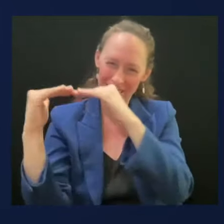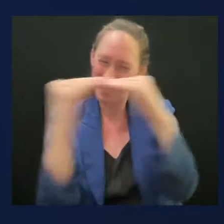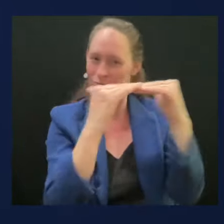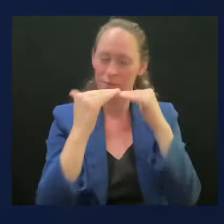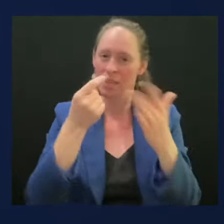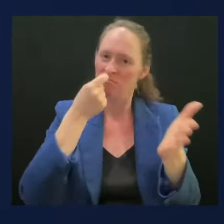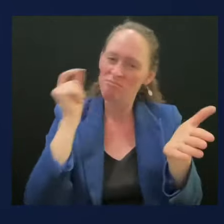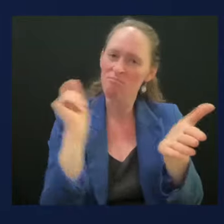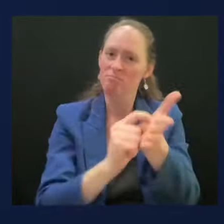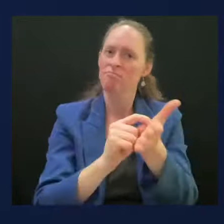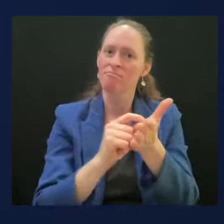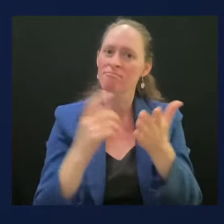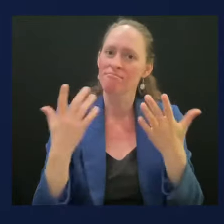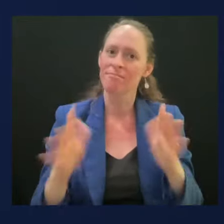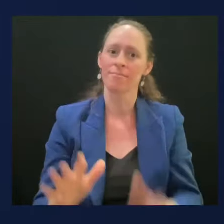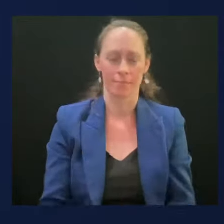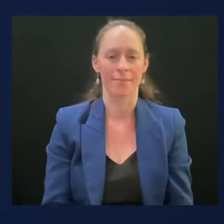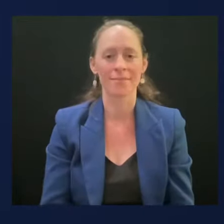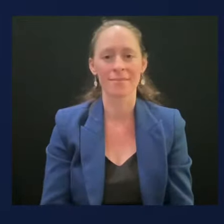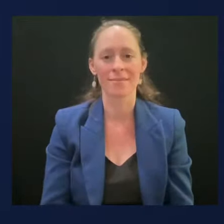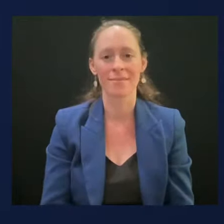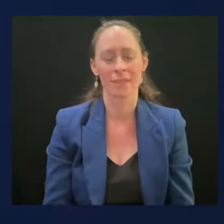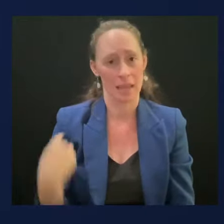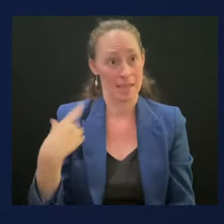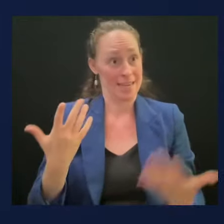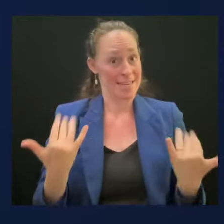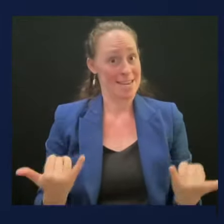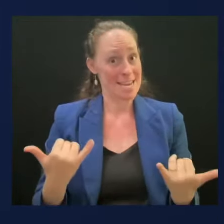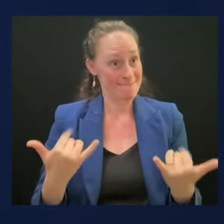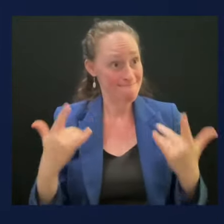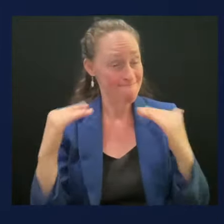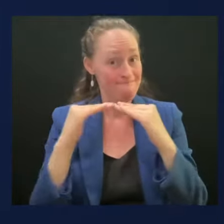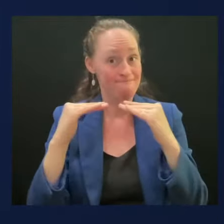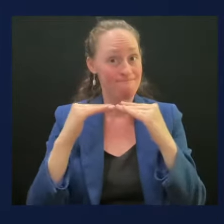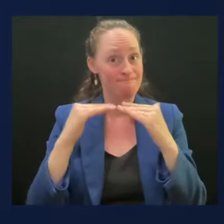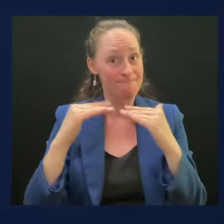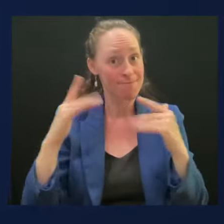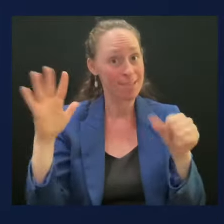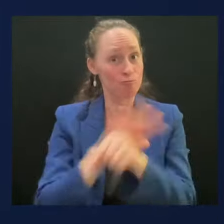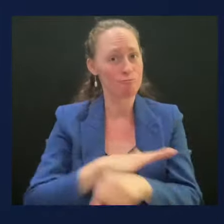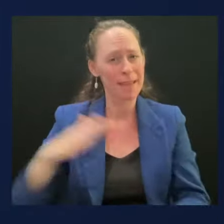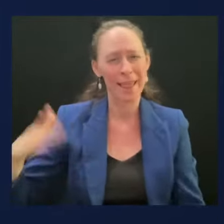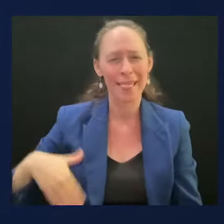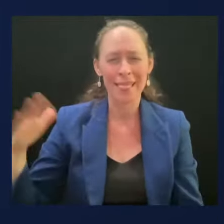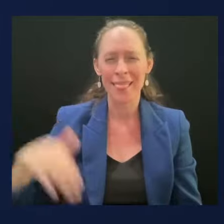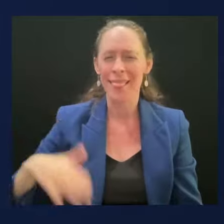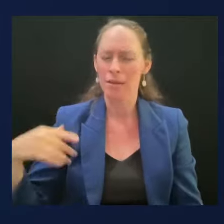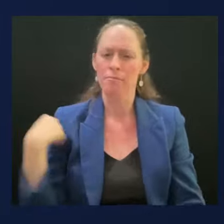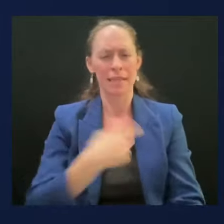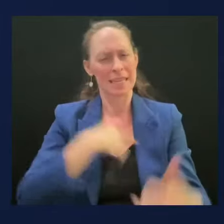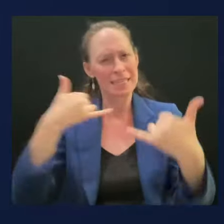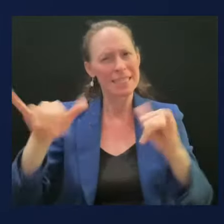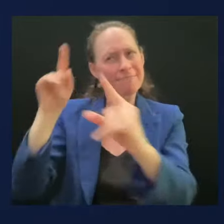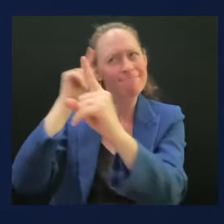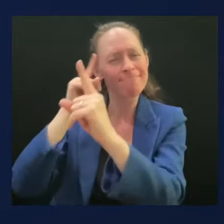And today, standing together to honor those Americans who dared all and gave all for our nation,